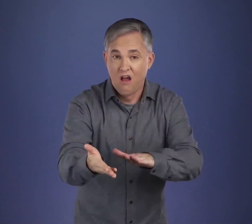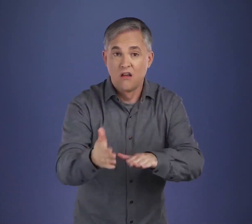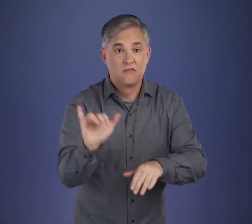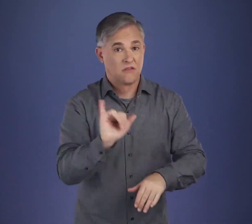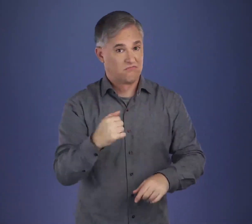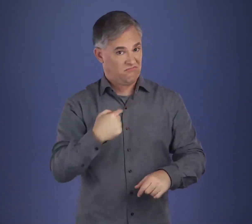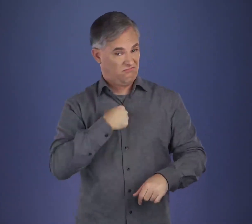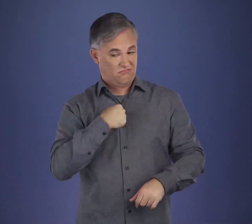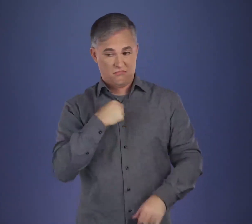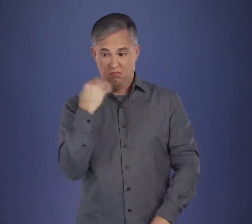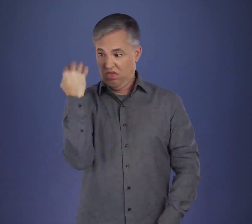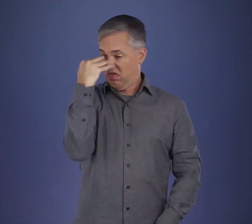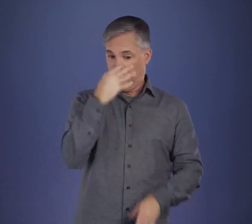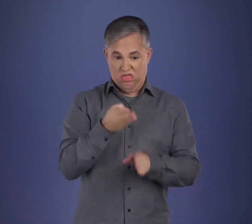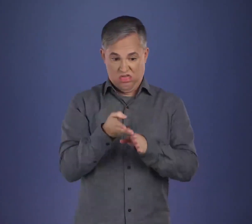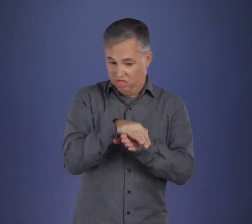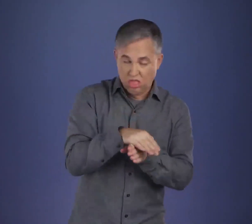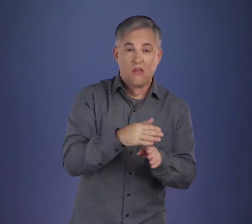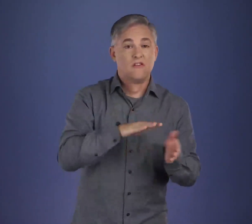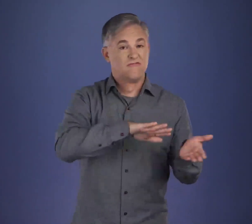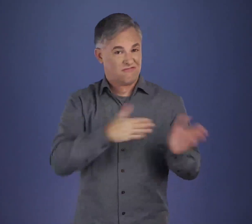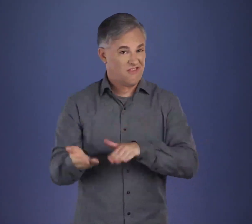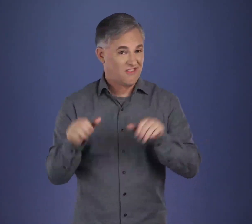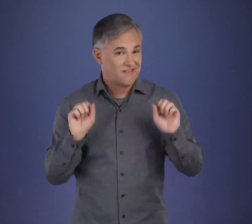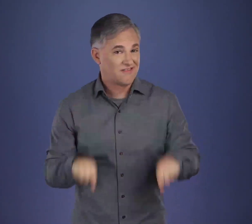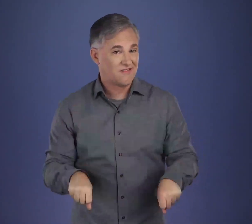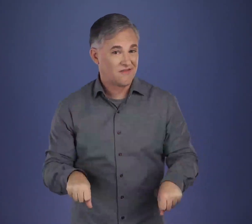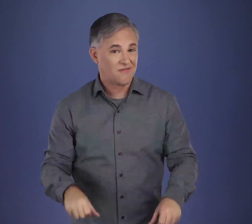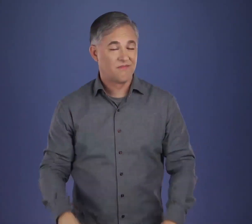Under these compulsions of self-preservation, duty,